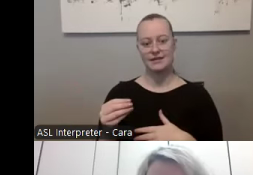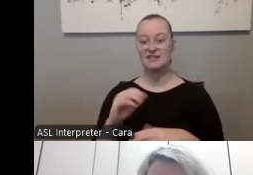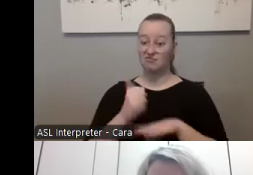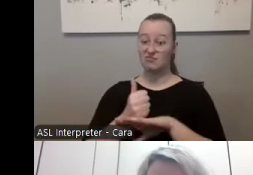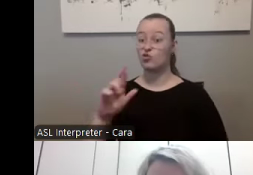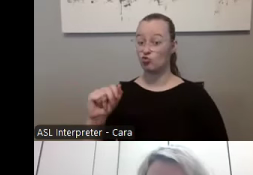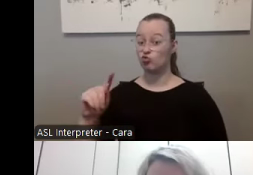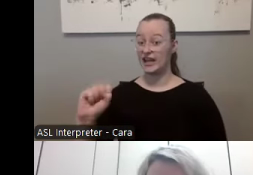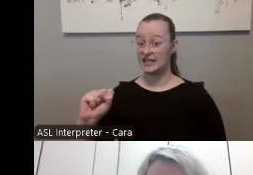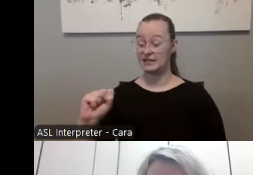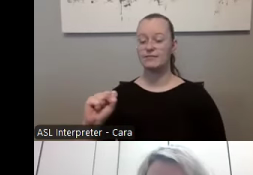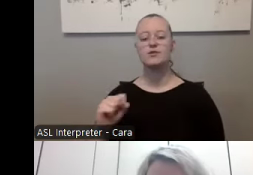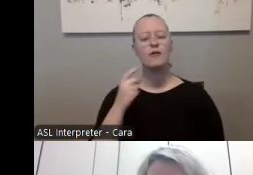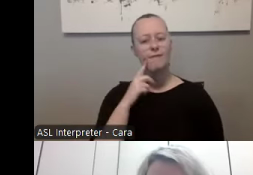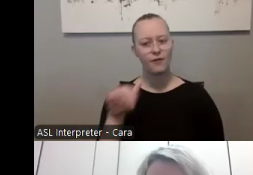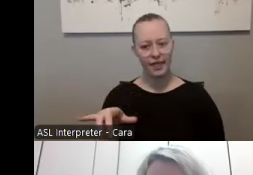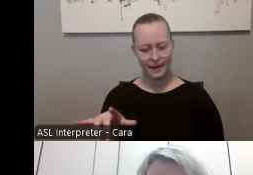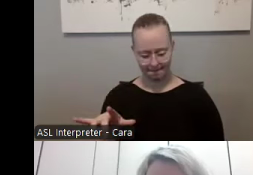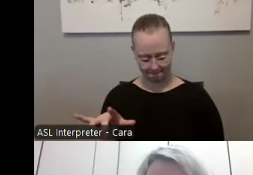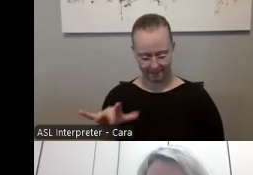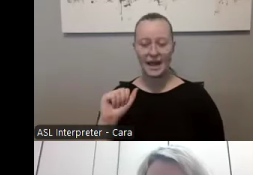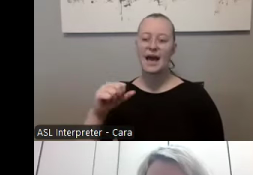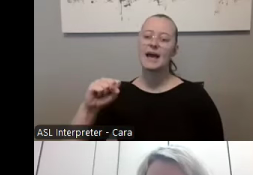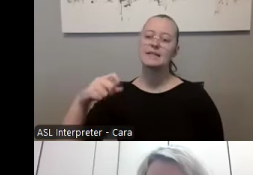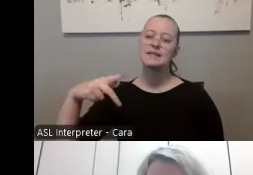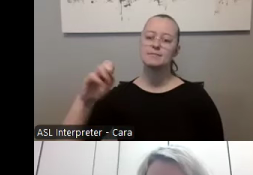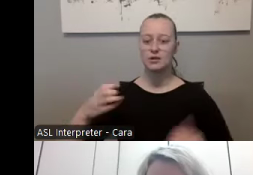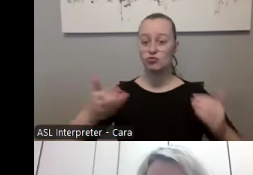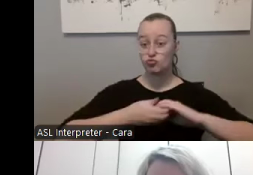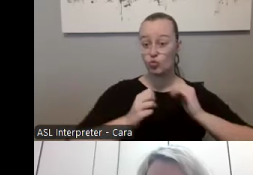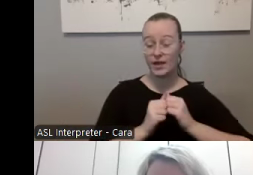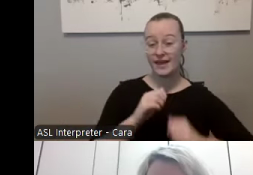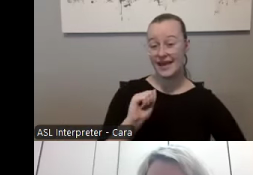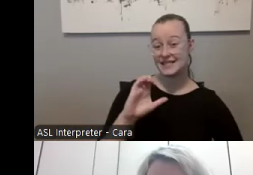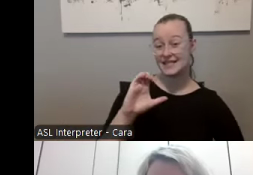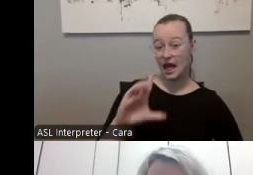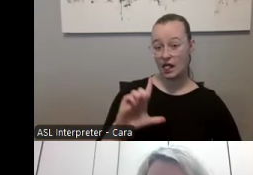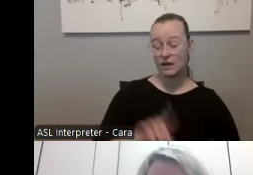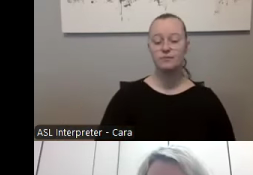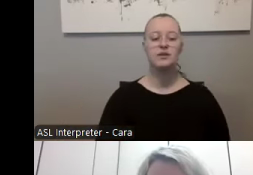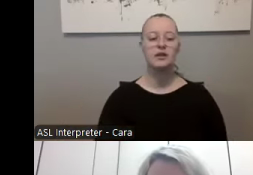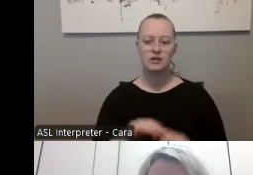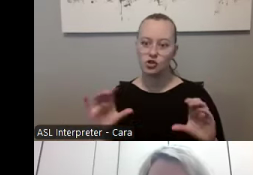So to that end, ASPE in coordination with ACL is conducting research to document